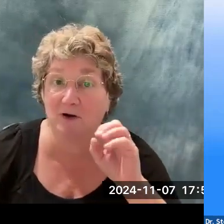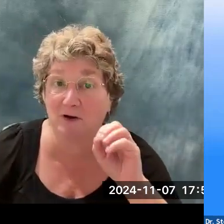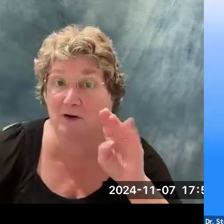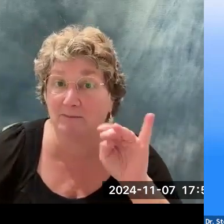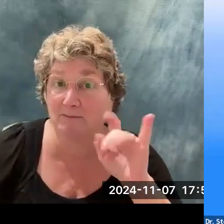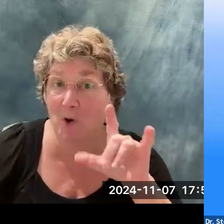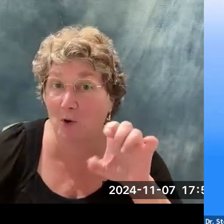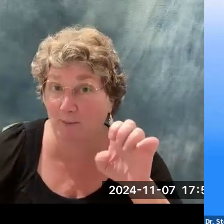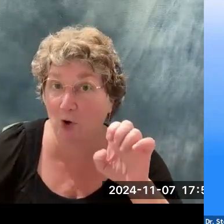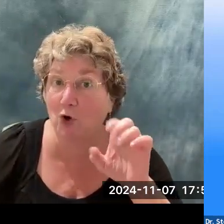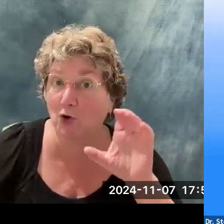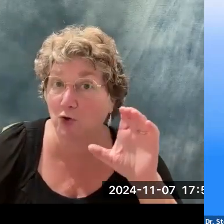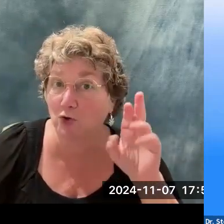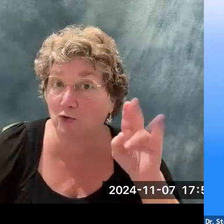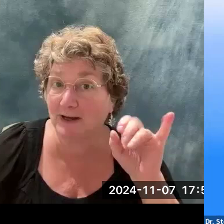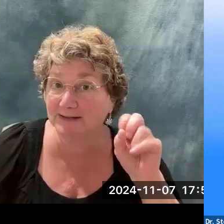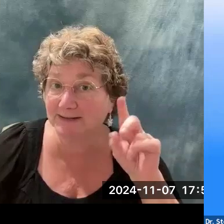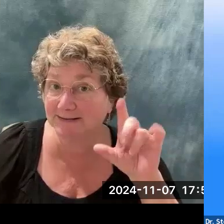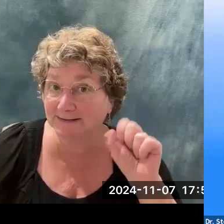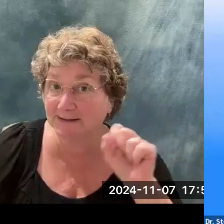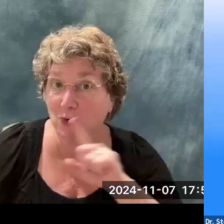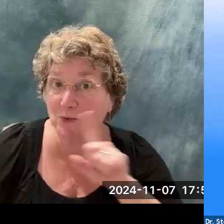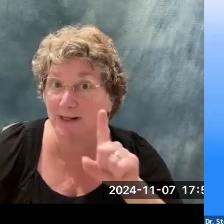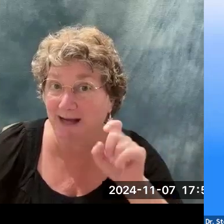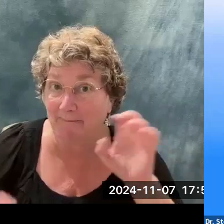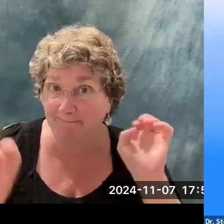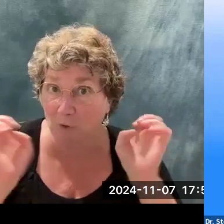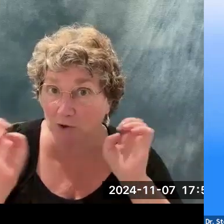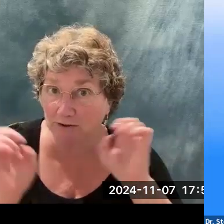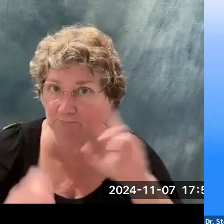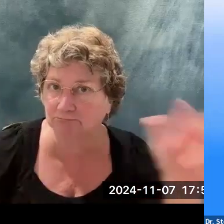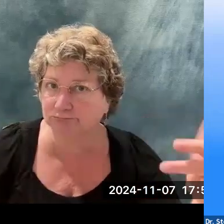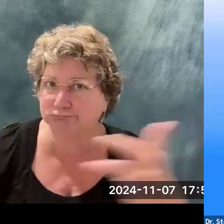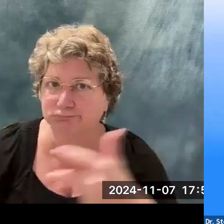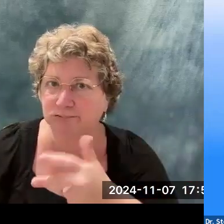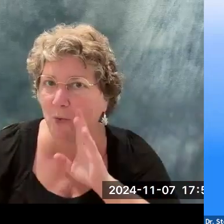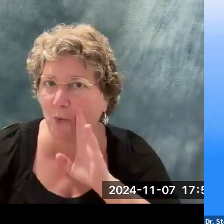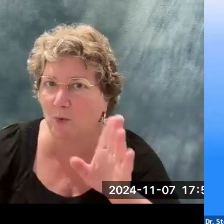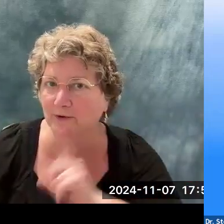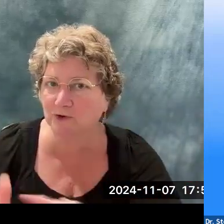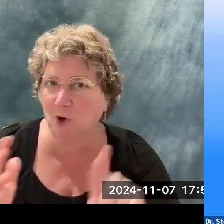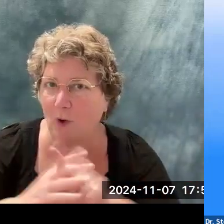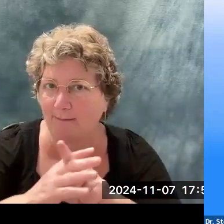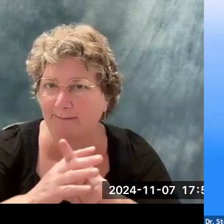in person to you. There are a number of supports that they can help connect you with if you're